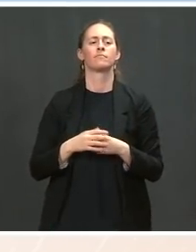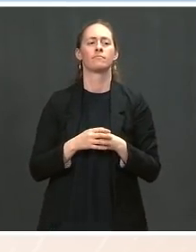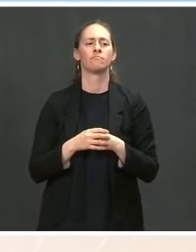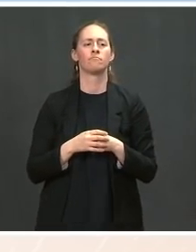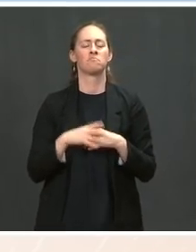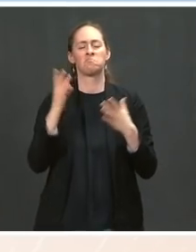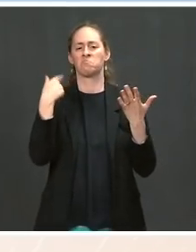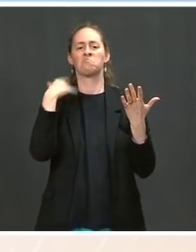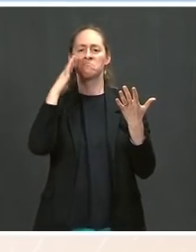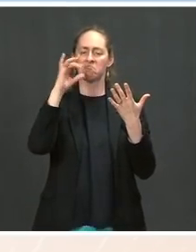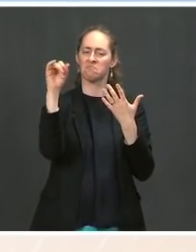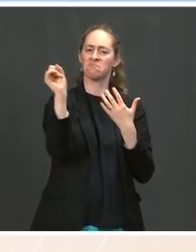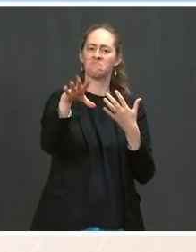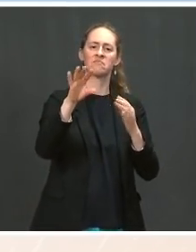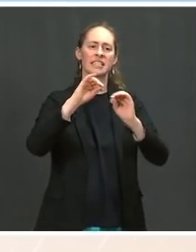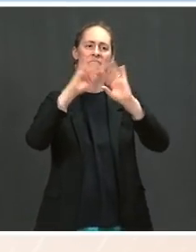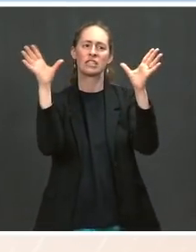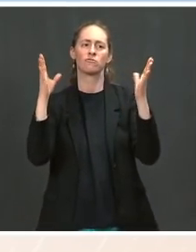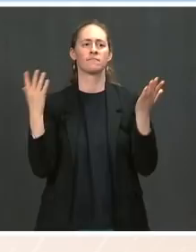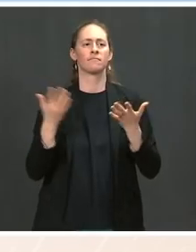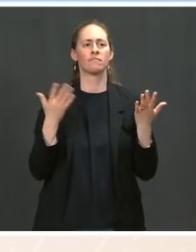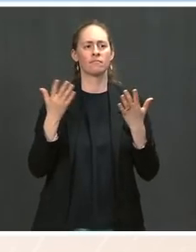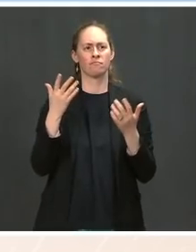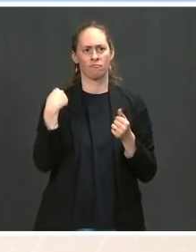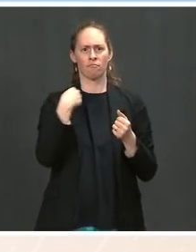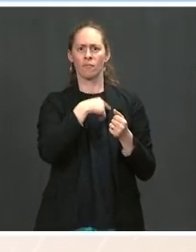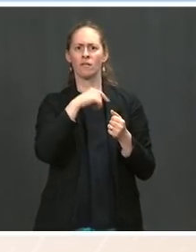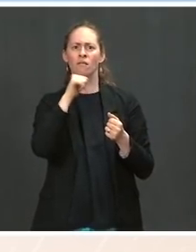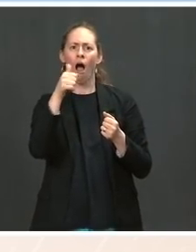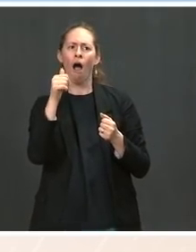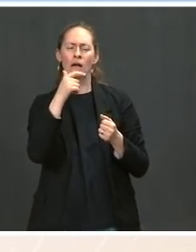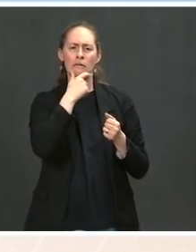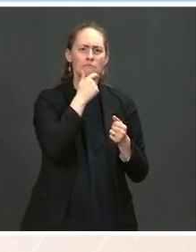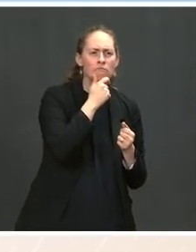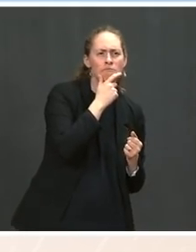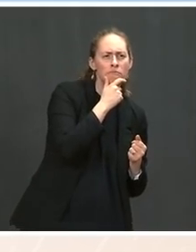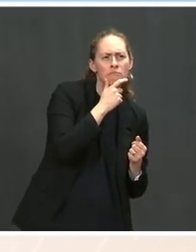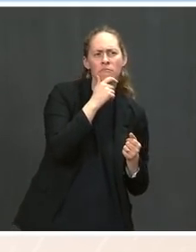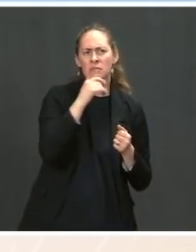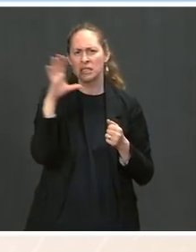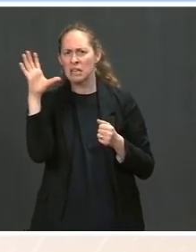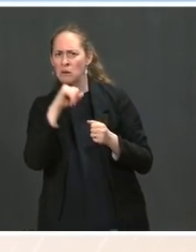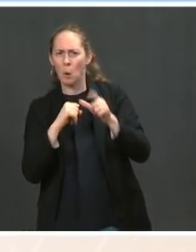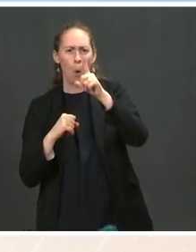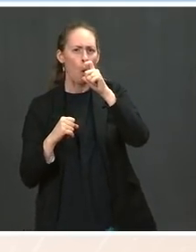we're just not going to speculate on the origin. Our focus is on looking